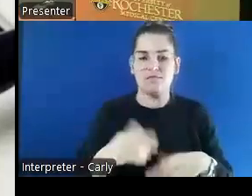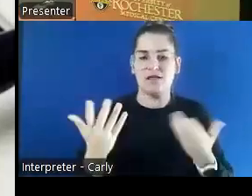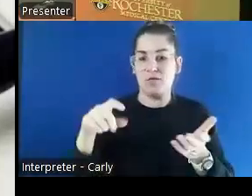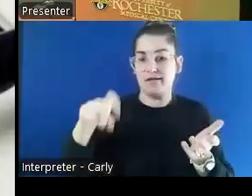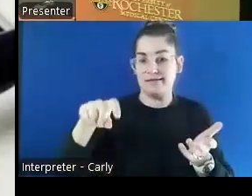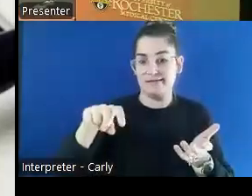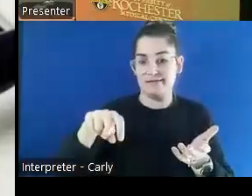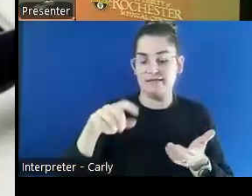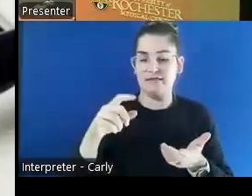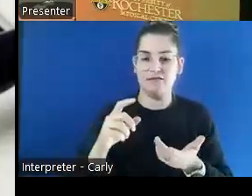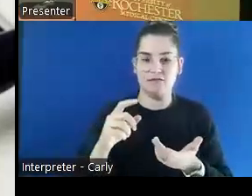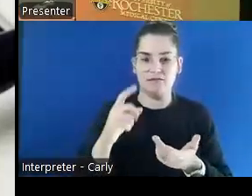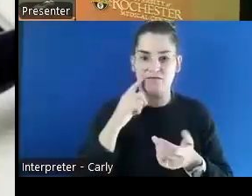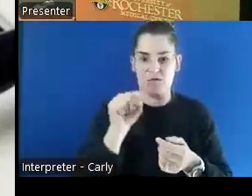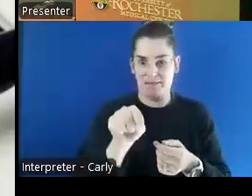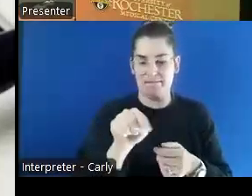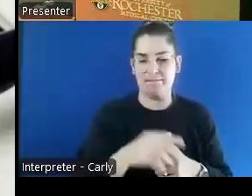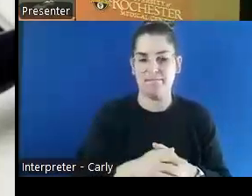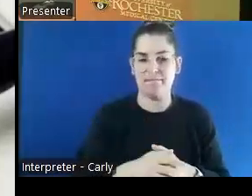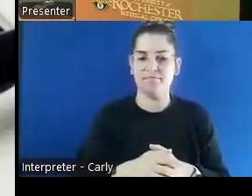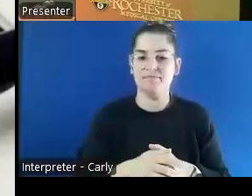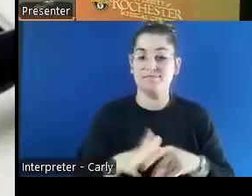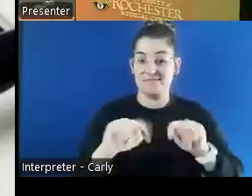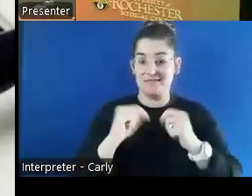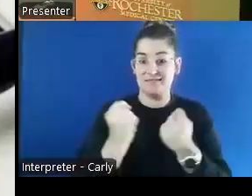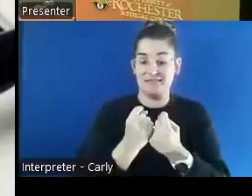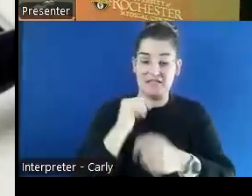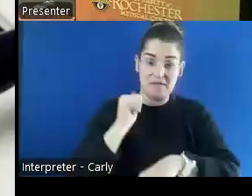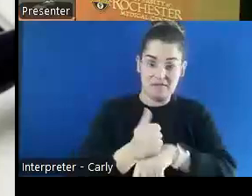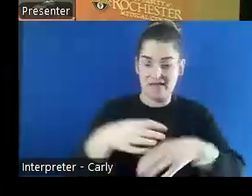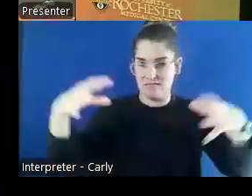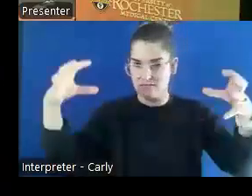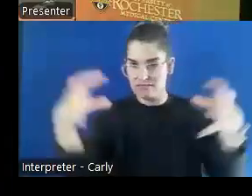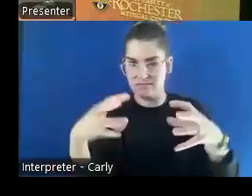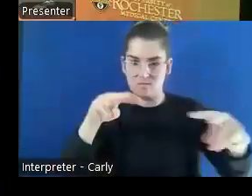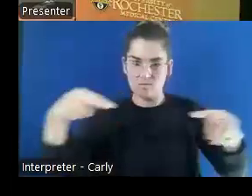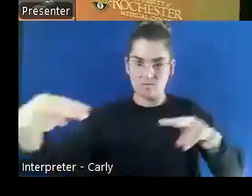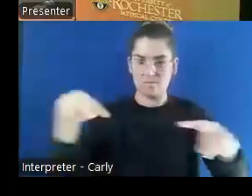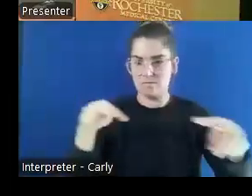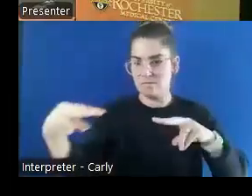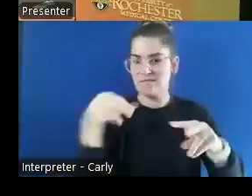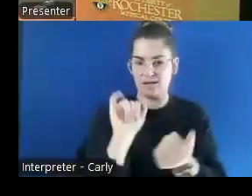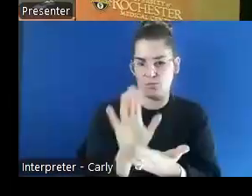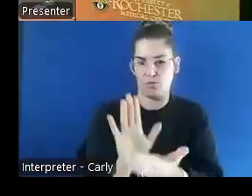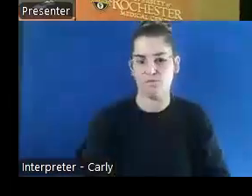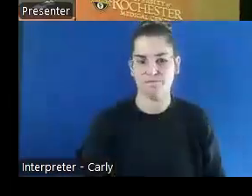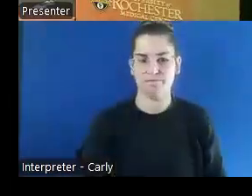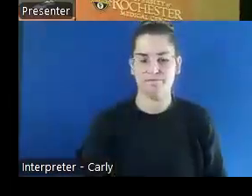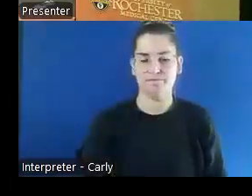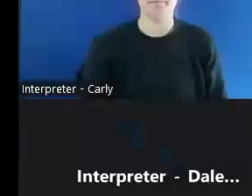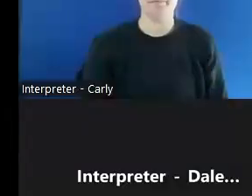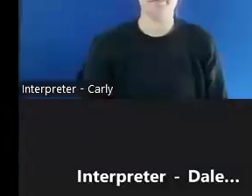psychiatric again utilizing this team-based bioy social approach um when I say team based biocyc